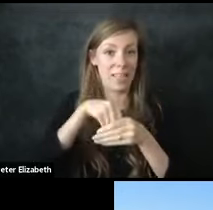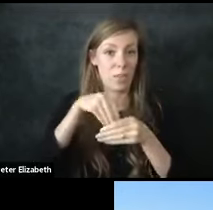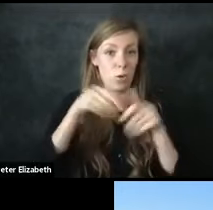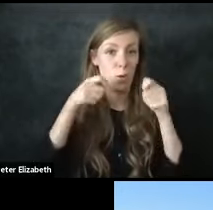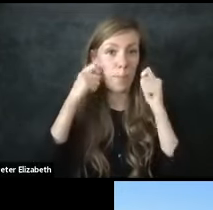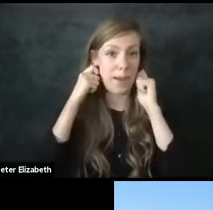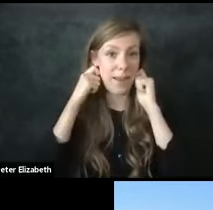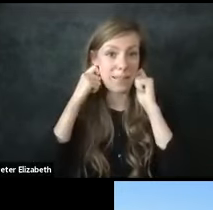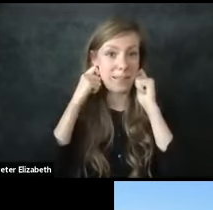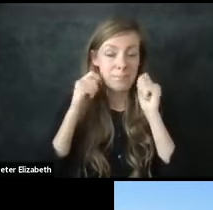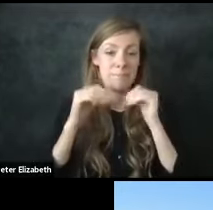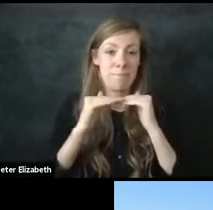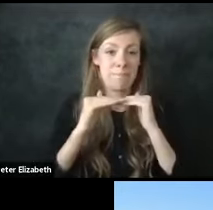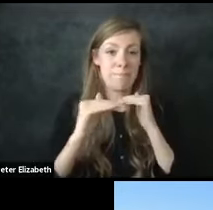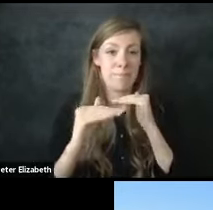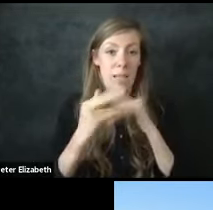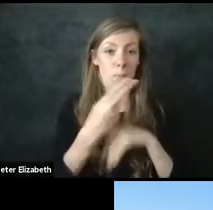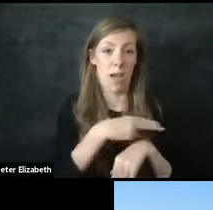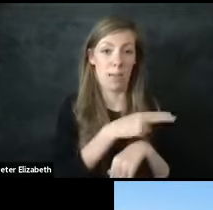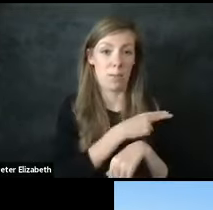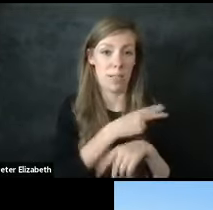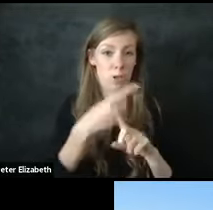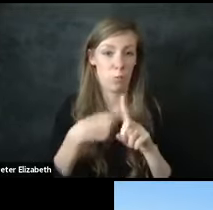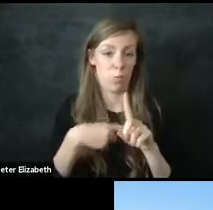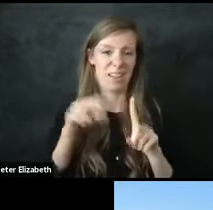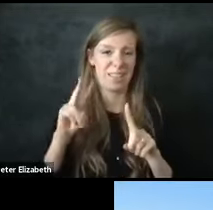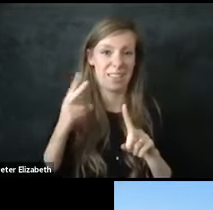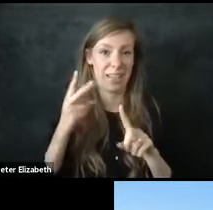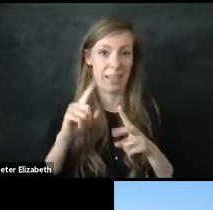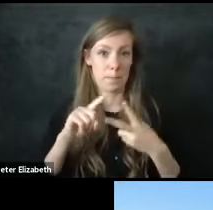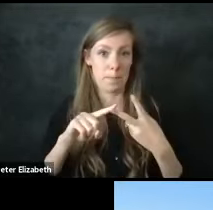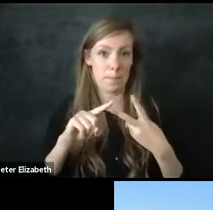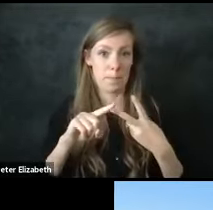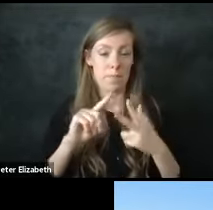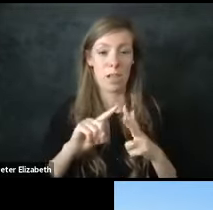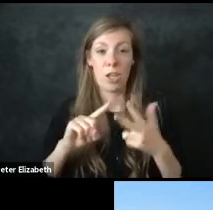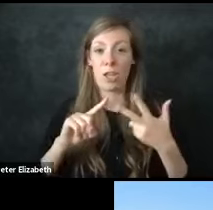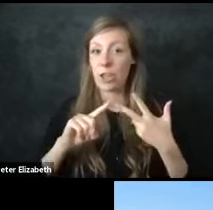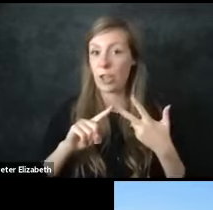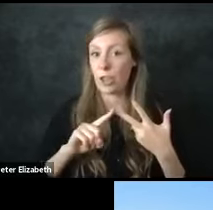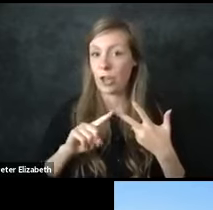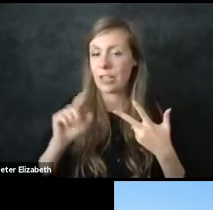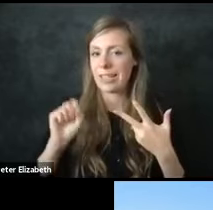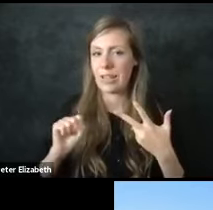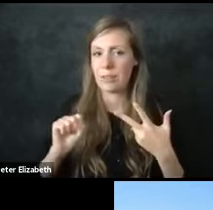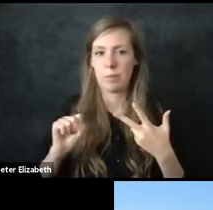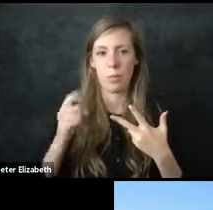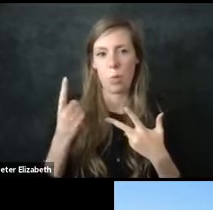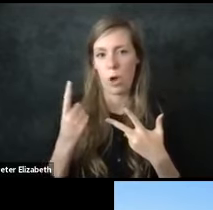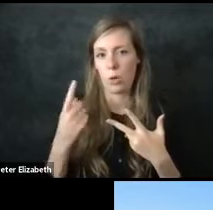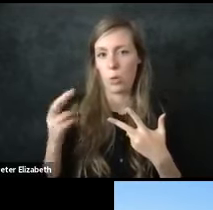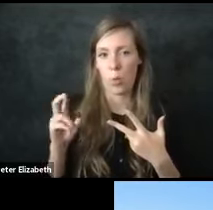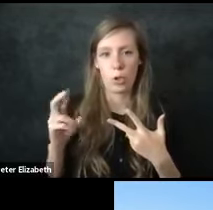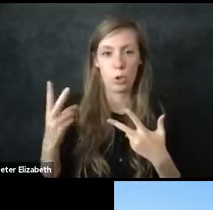rate is the second metric, and the third metric can be achieved in one of two ways. Either we wait eight weeks after the